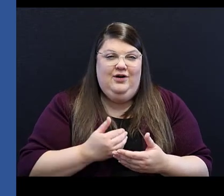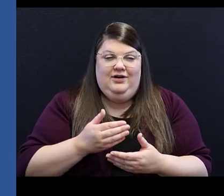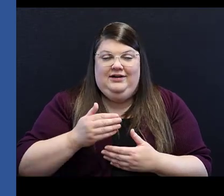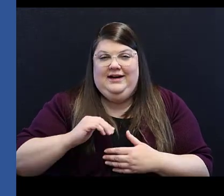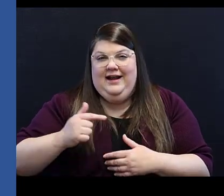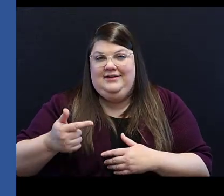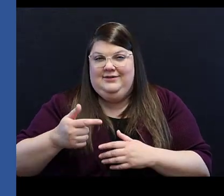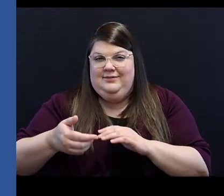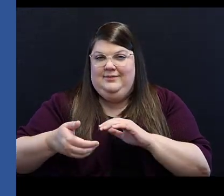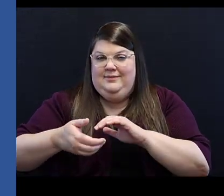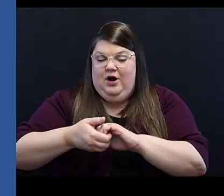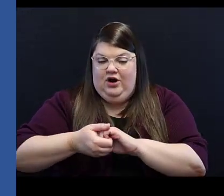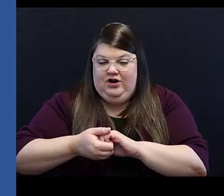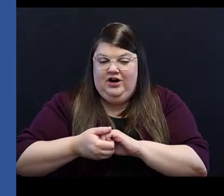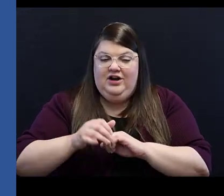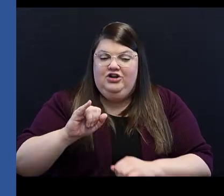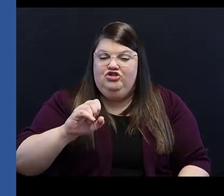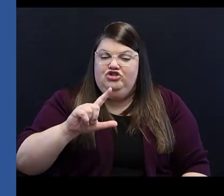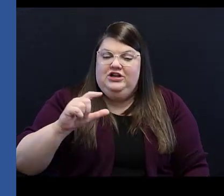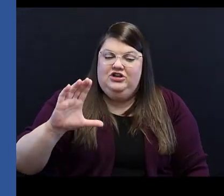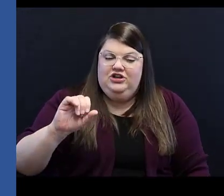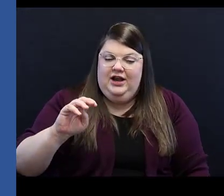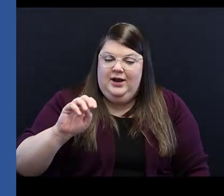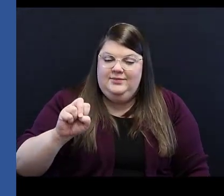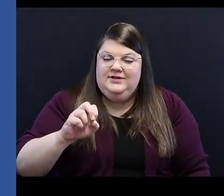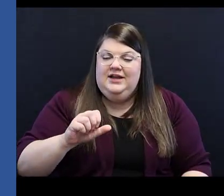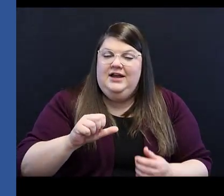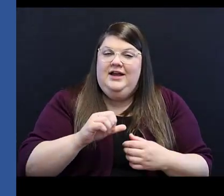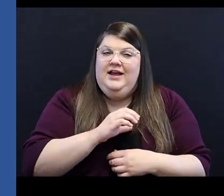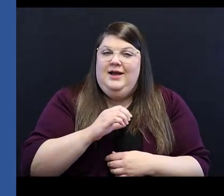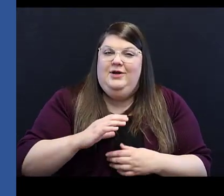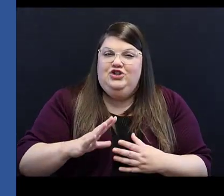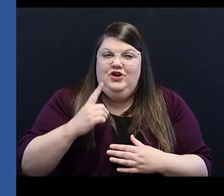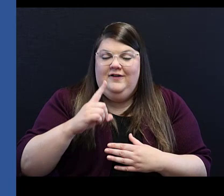Administration for Community Living Administration on Disabilities.